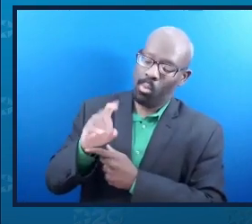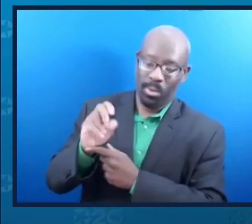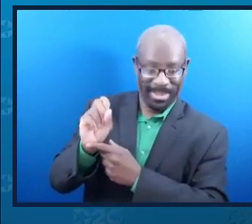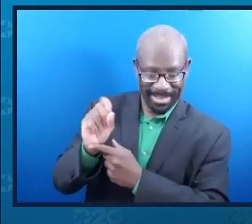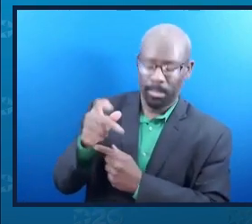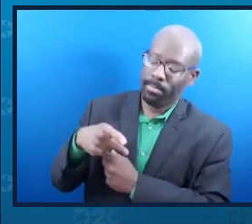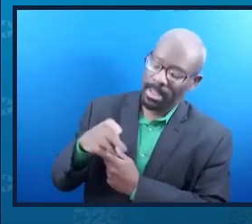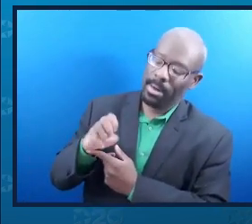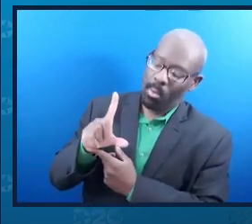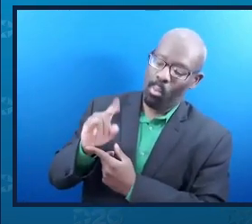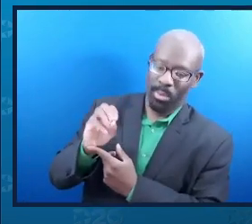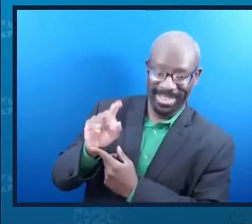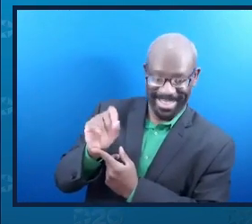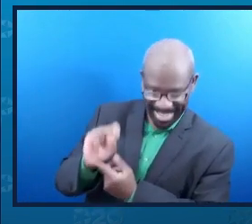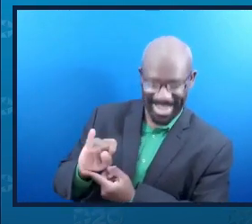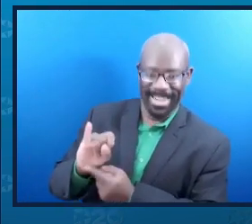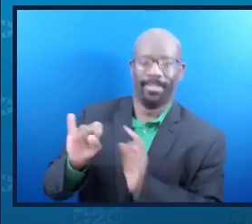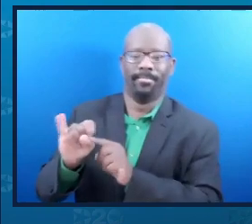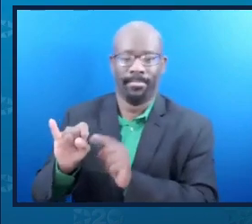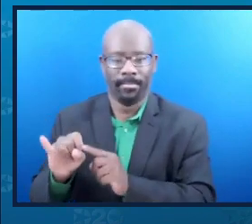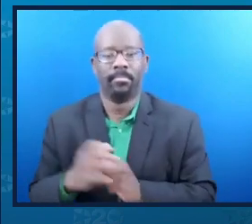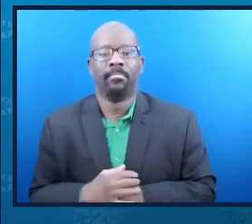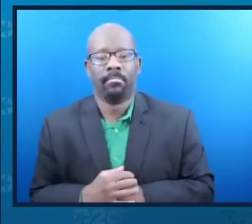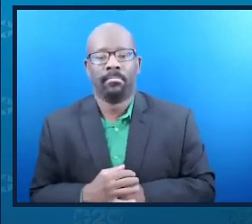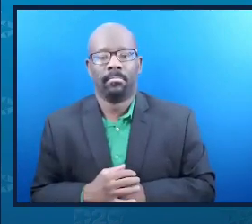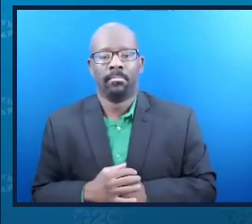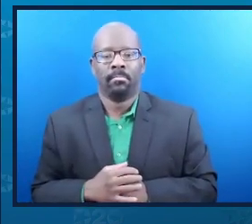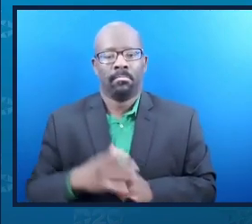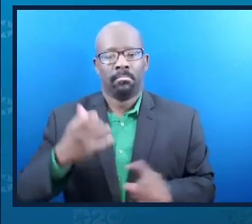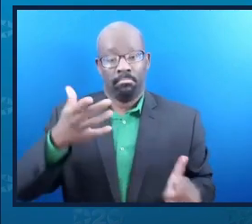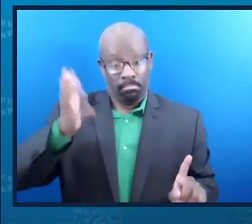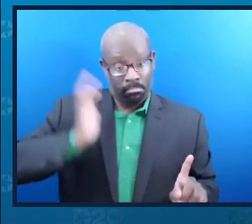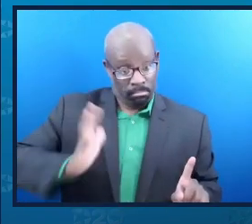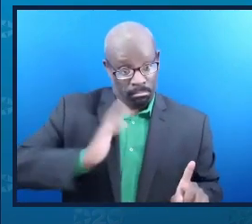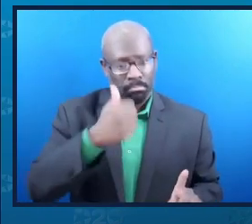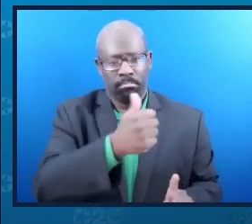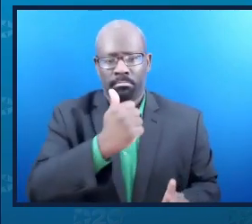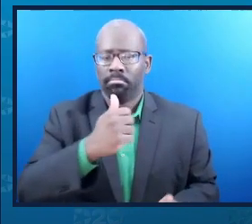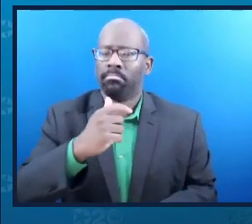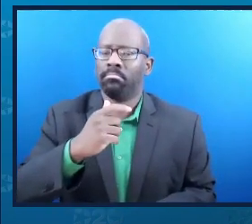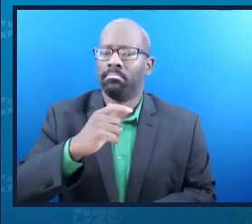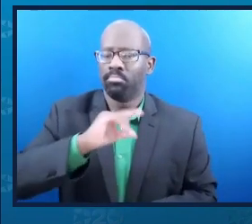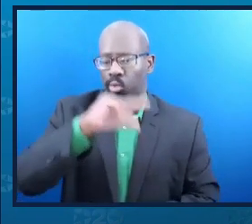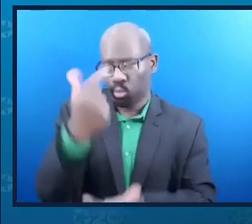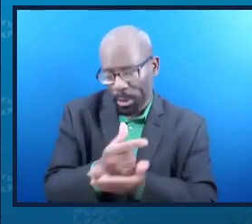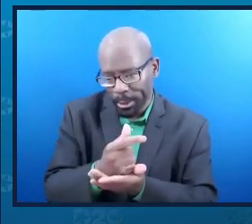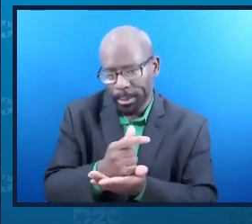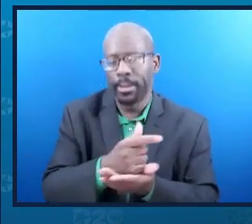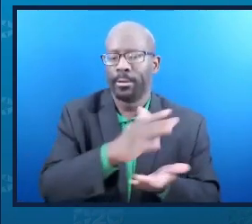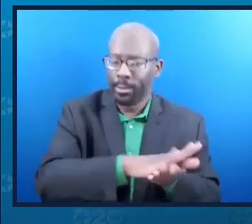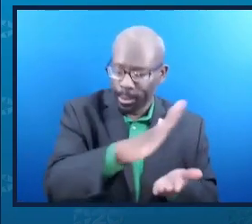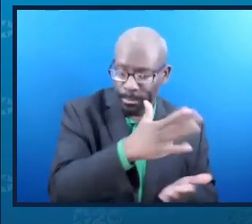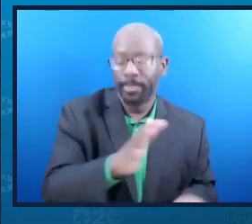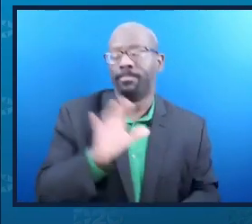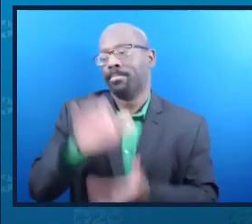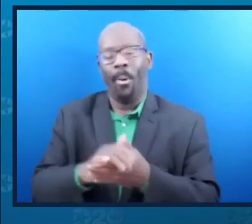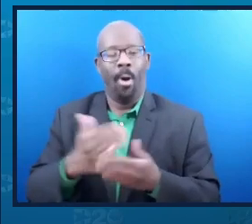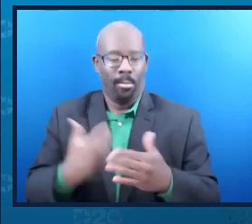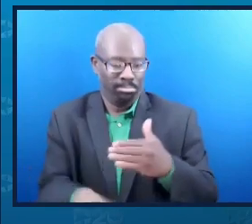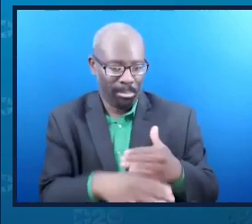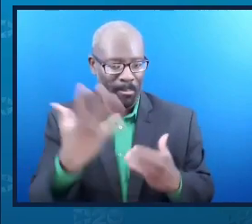AND HIS ADMINISTRATION